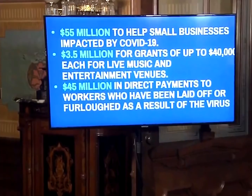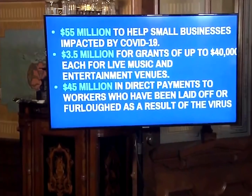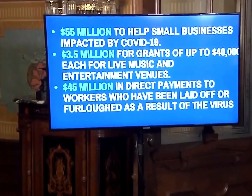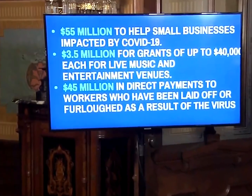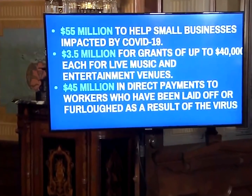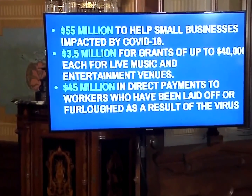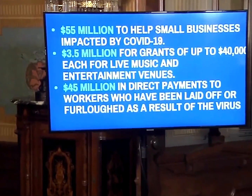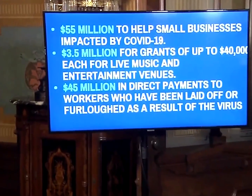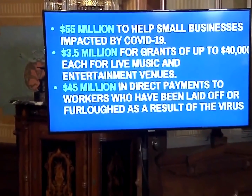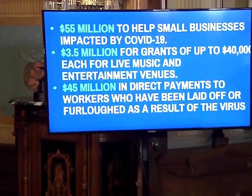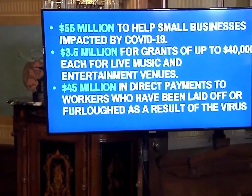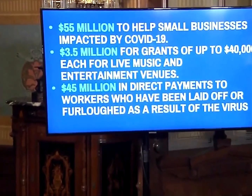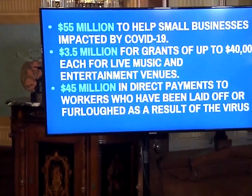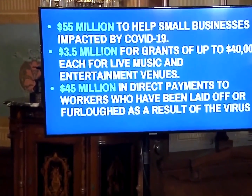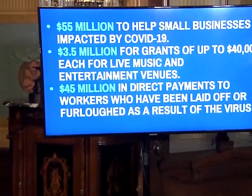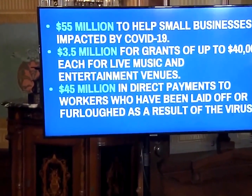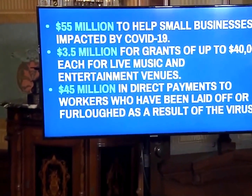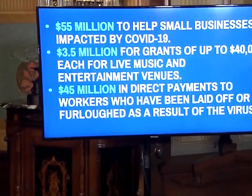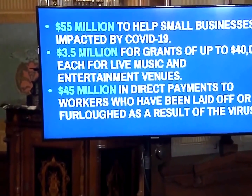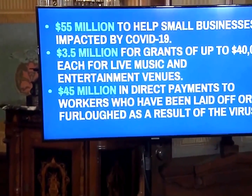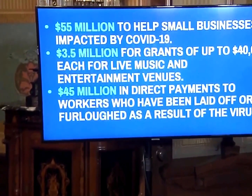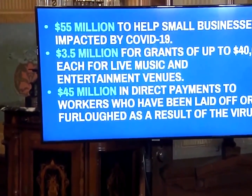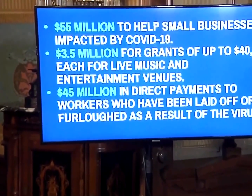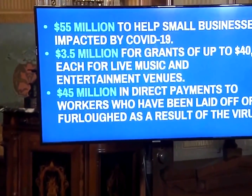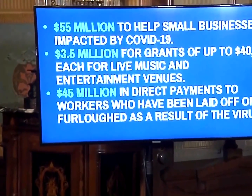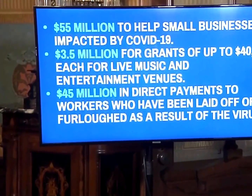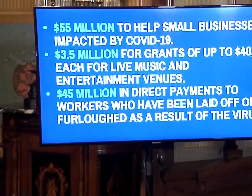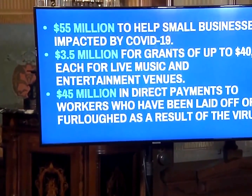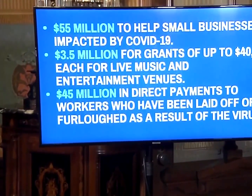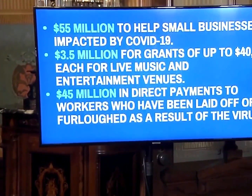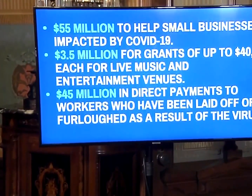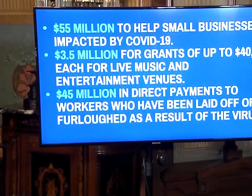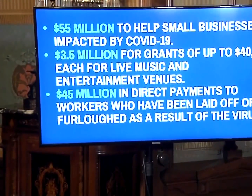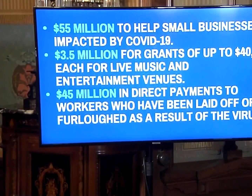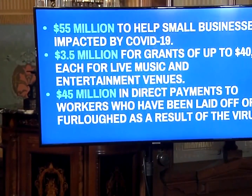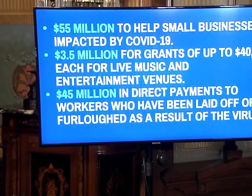addition as direct payments to workers who have been laid off workers who have been laid off or furloughed as a result of or furloughed as a result of this virus.